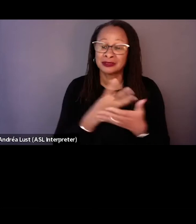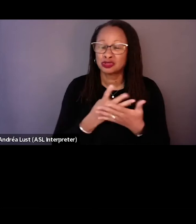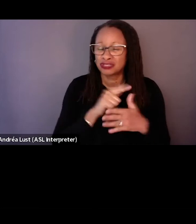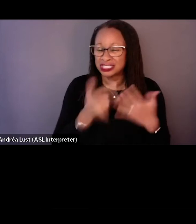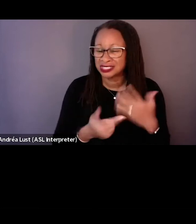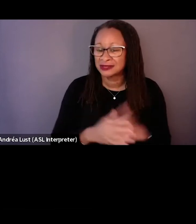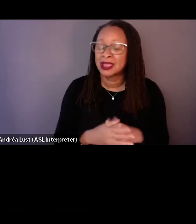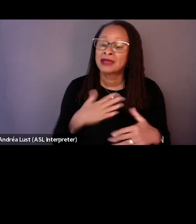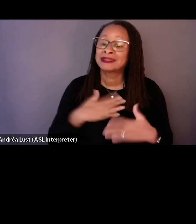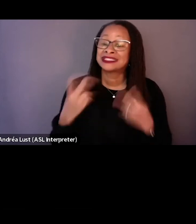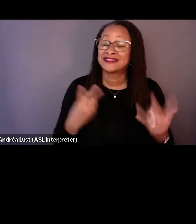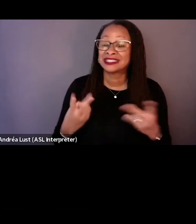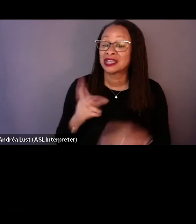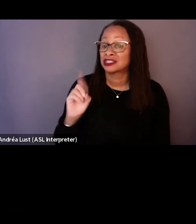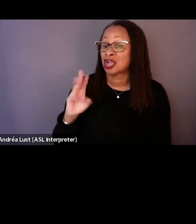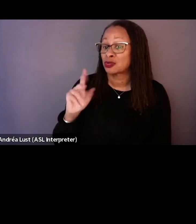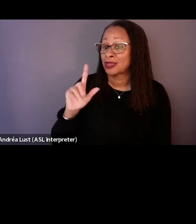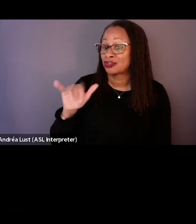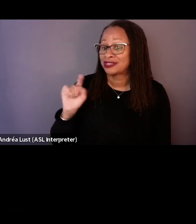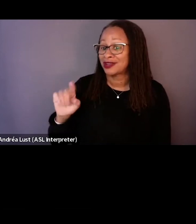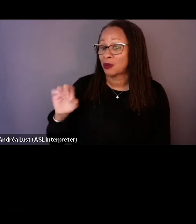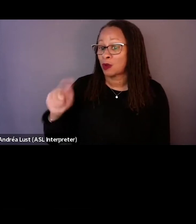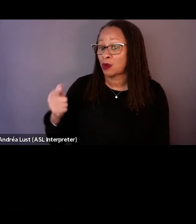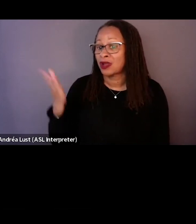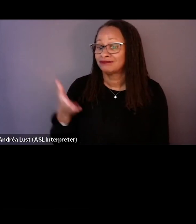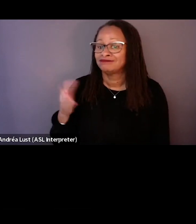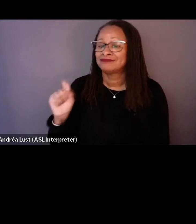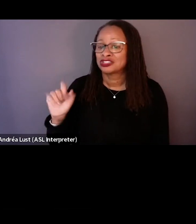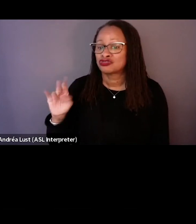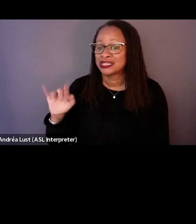Please visit documentary.org/screening-series